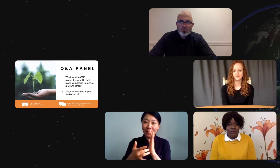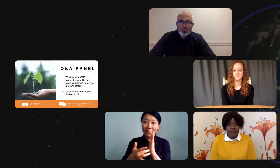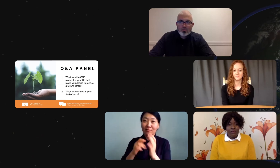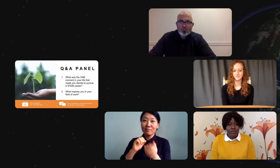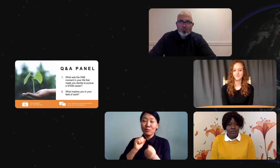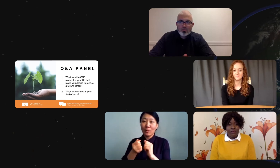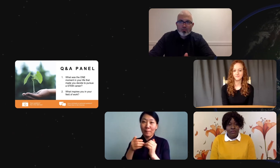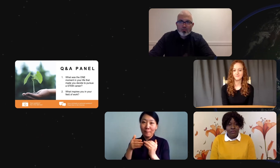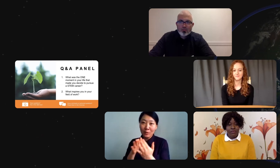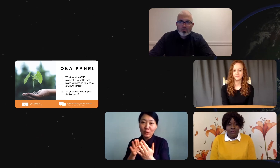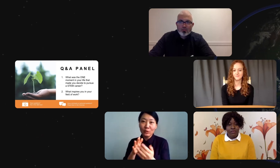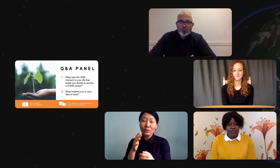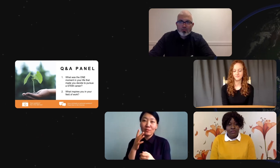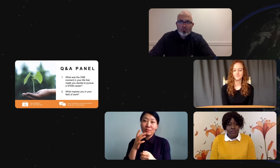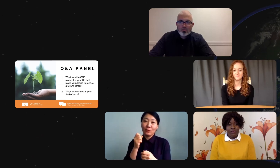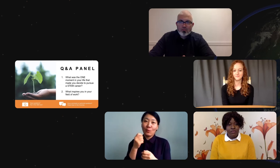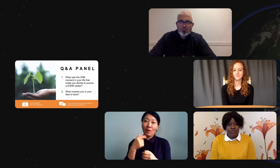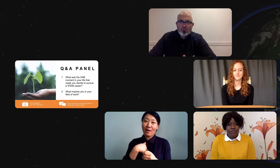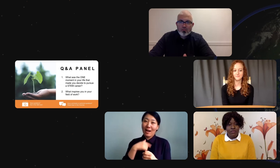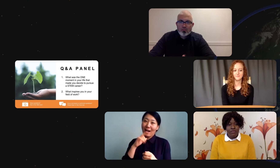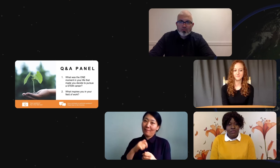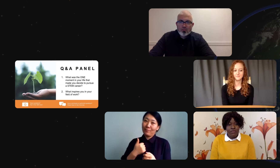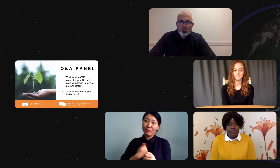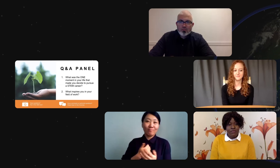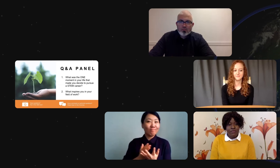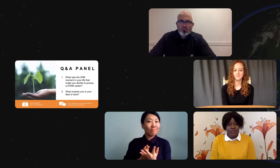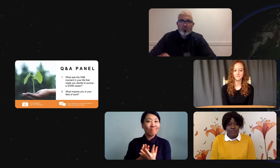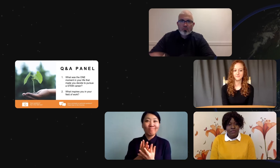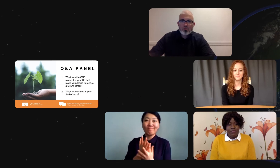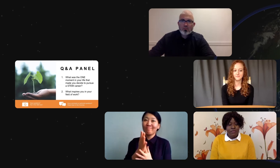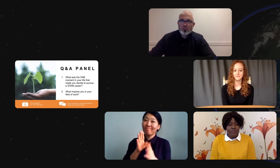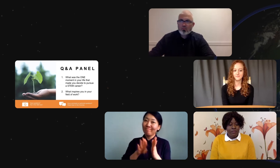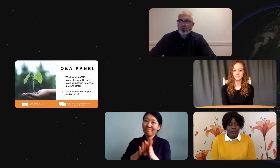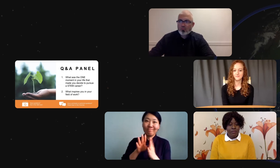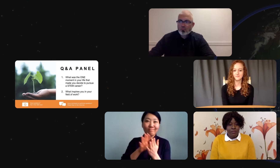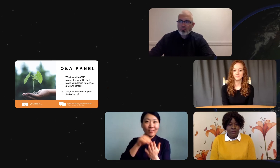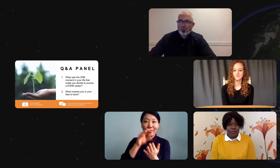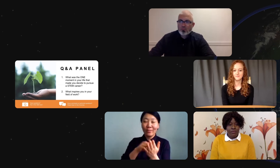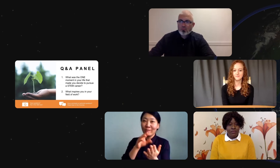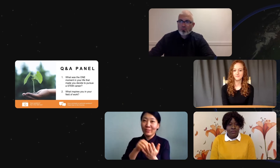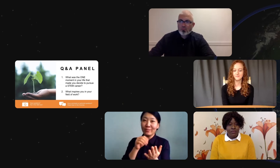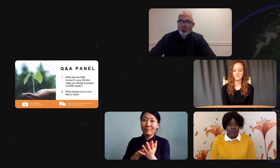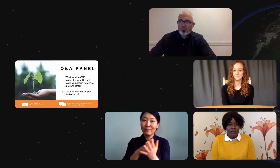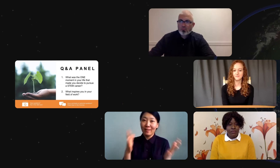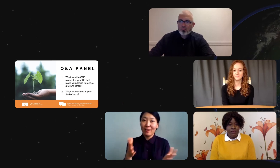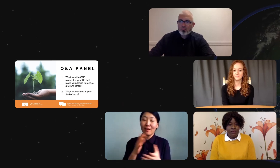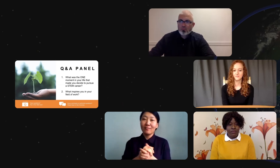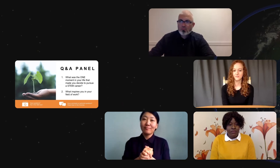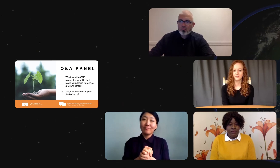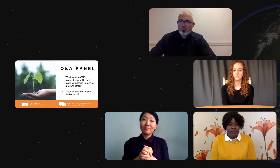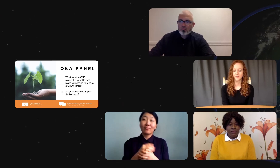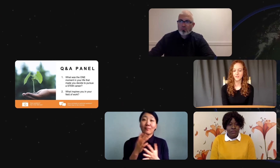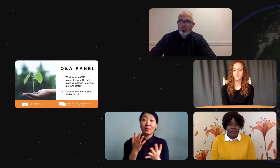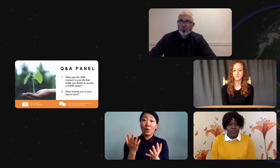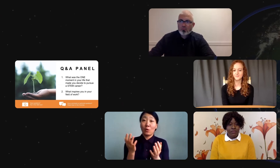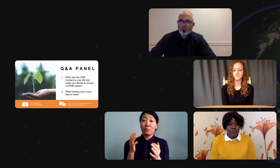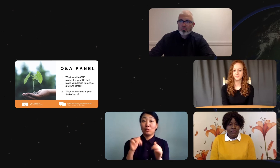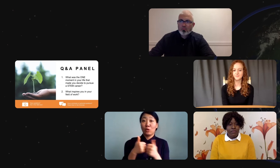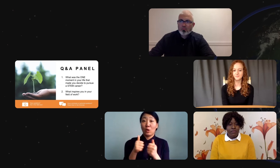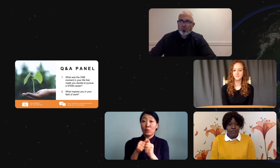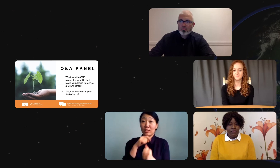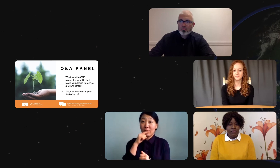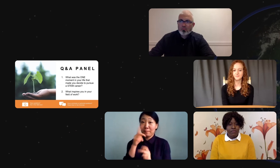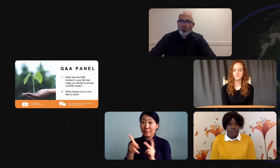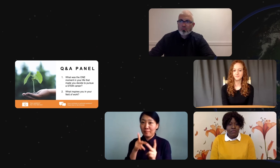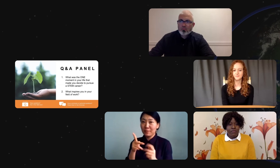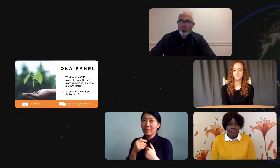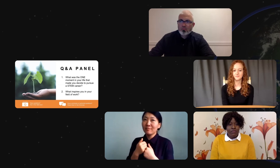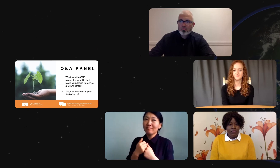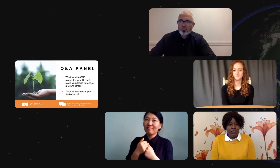Things are constantly changing, and I have to navigate through those waters.